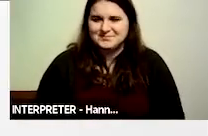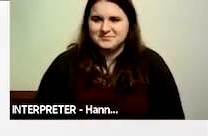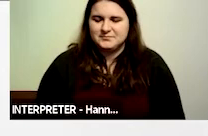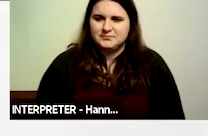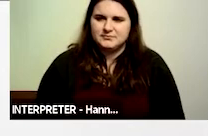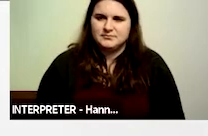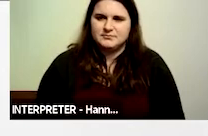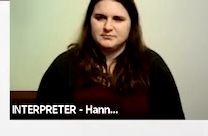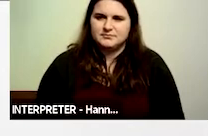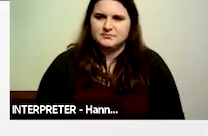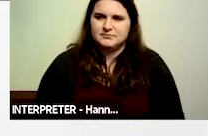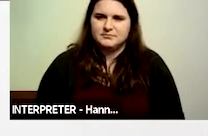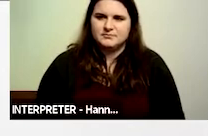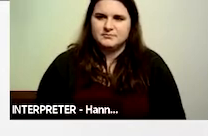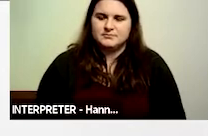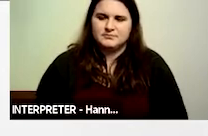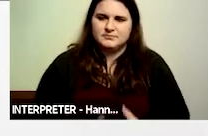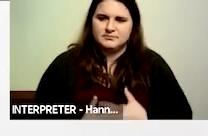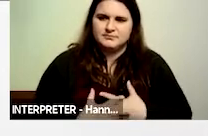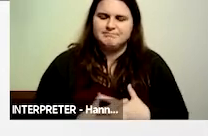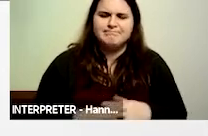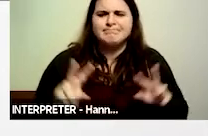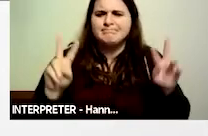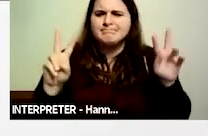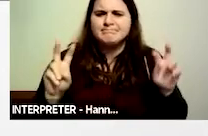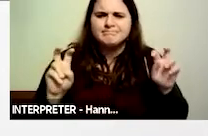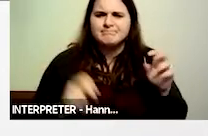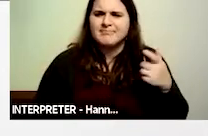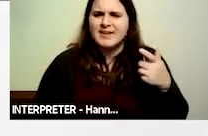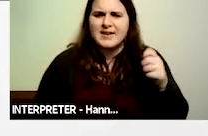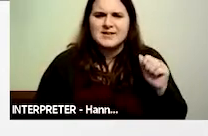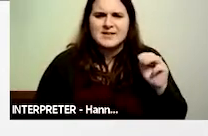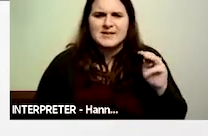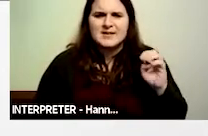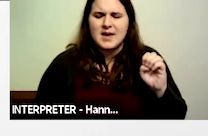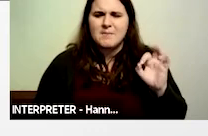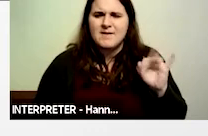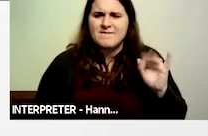The first thing I really want to cover is what is this idea of gamification, and I'm not sure if you